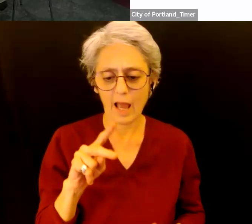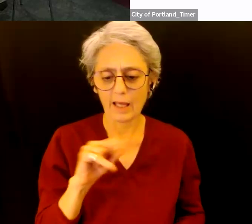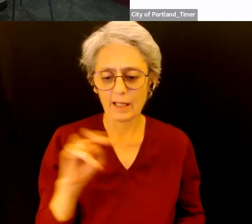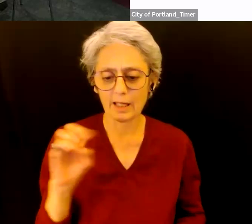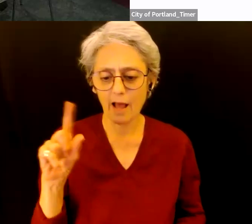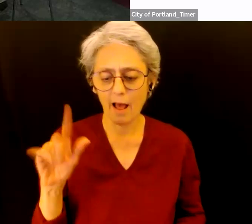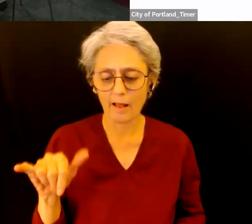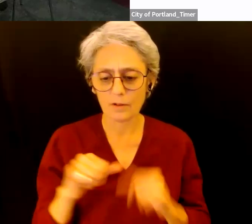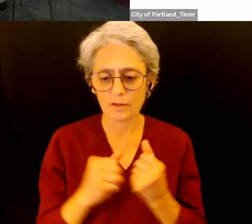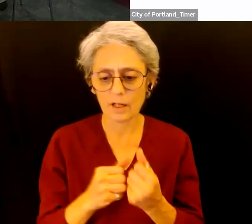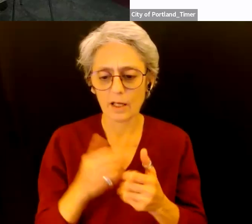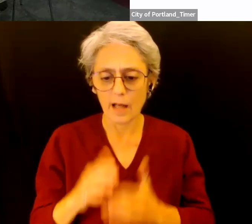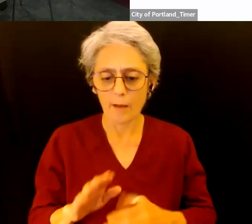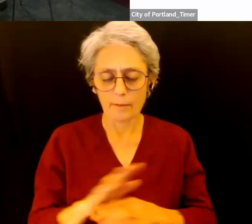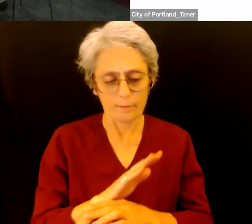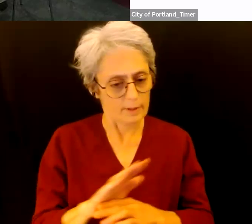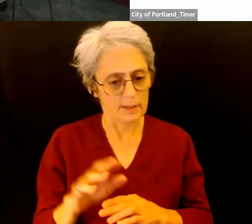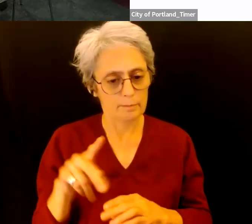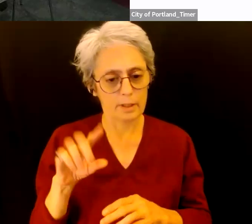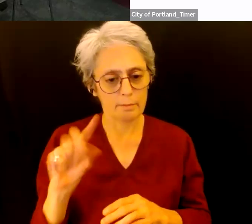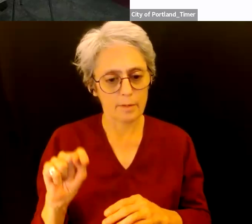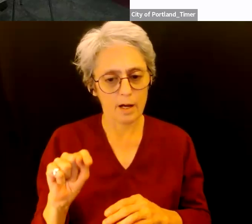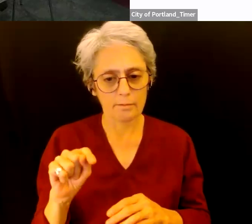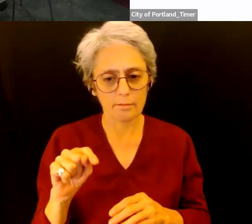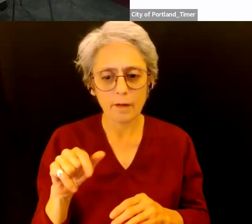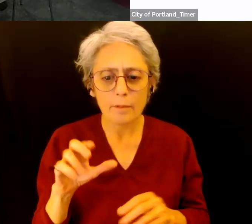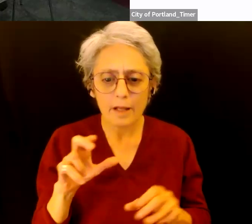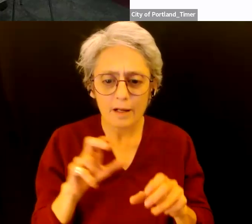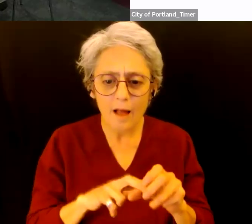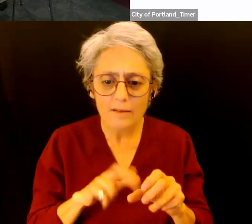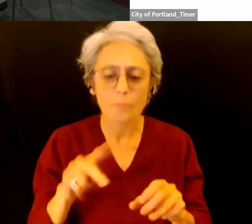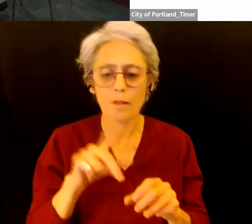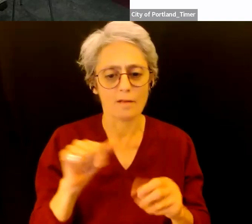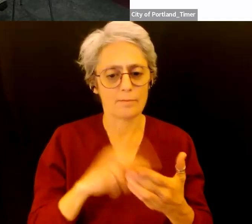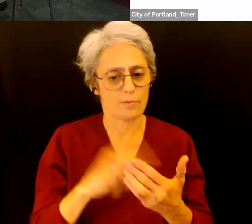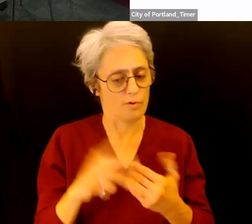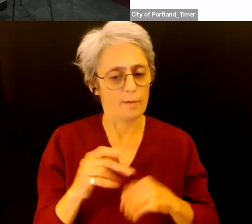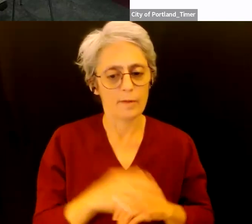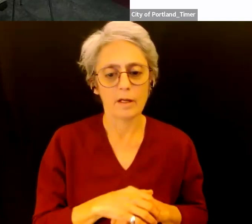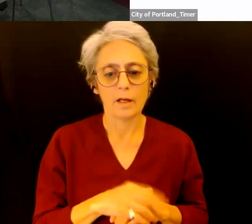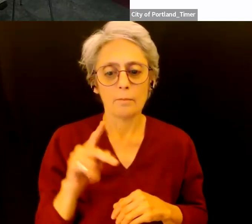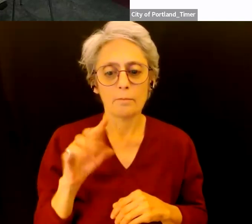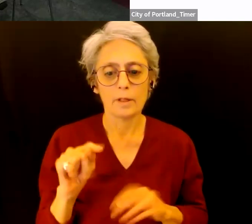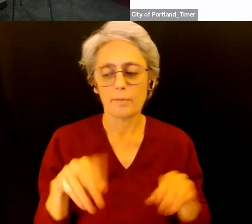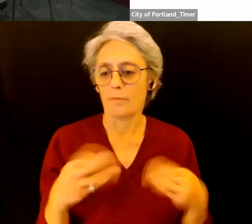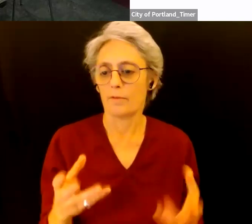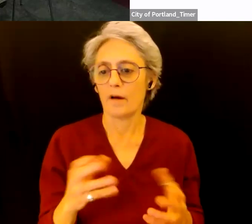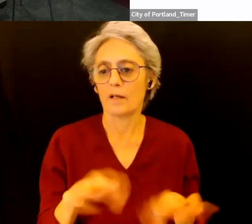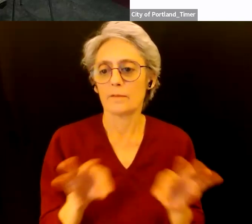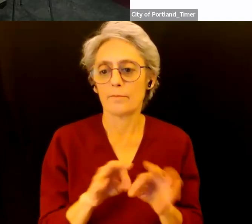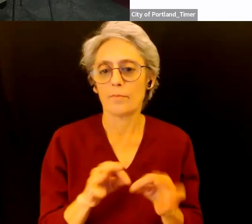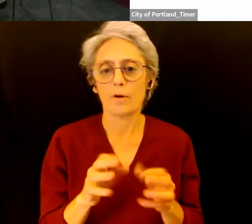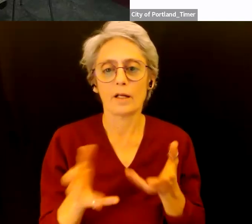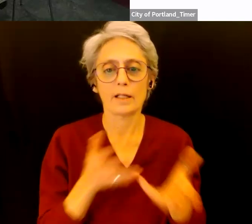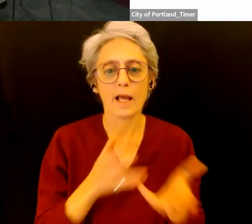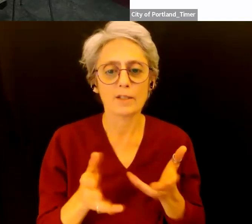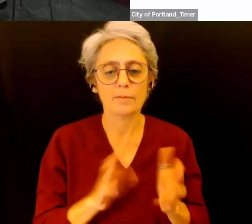And PBOT's public plaza program. The PBOT Plaza program provides crucial opportunities for engagement and economic development.